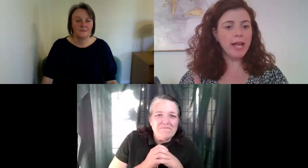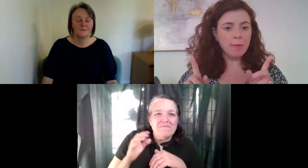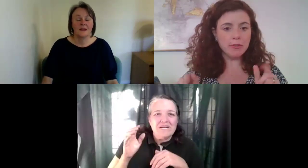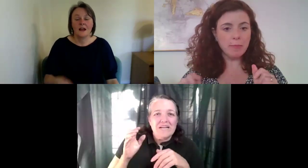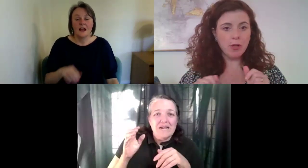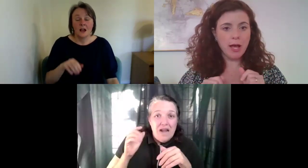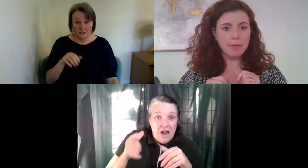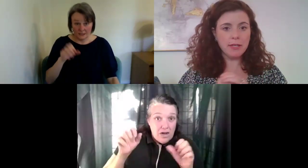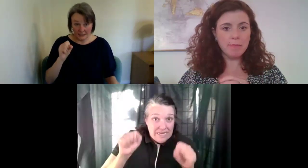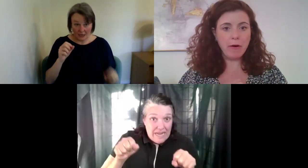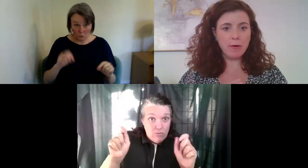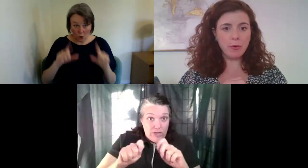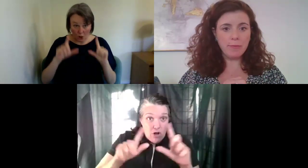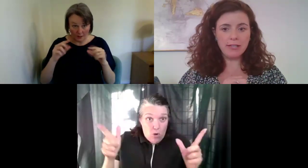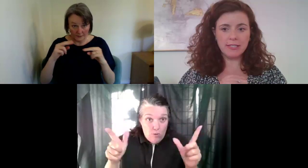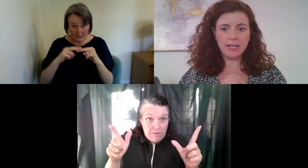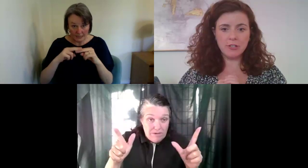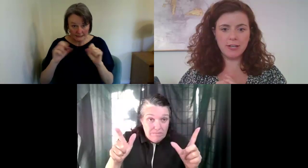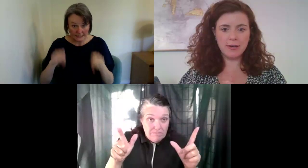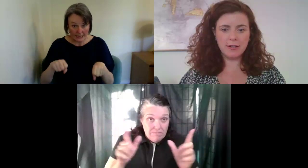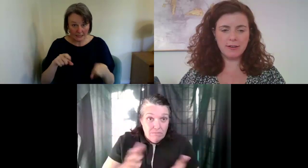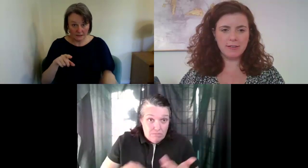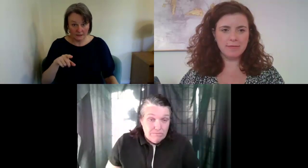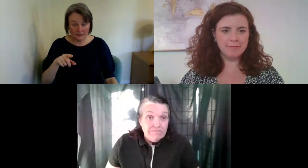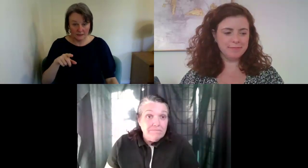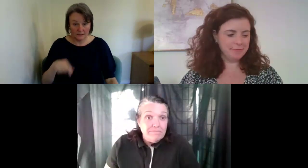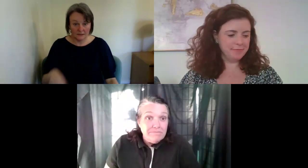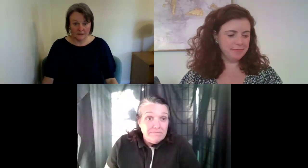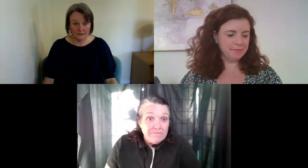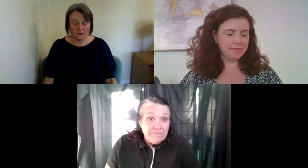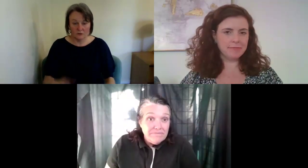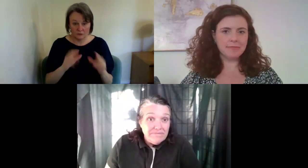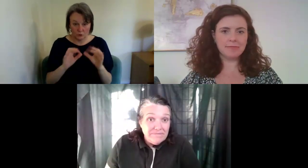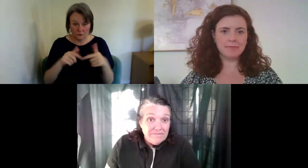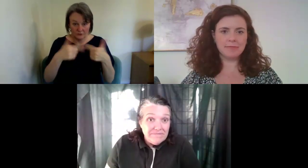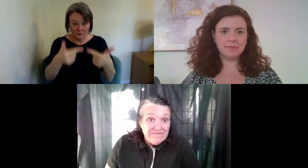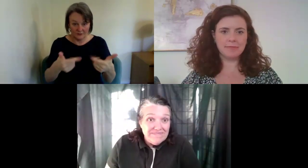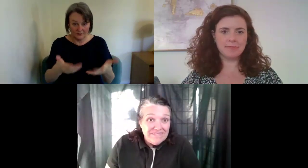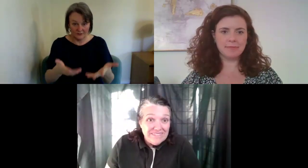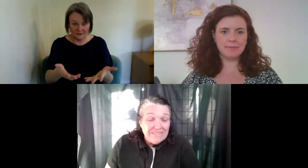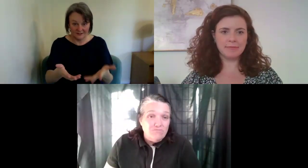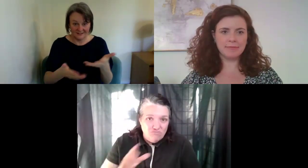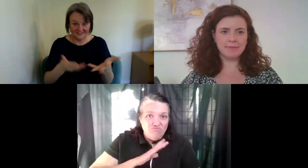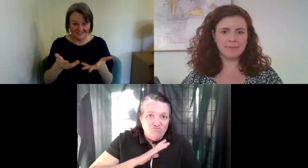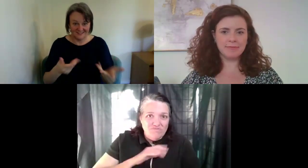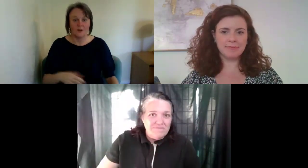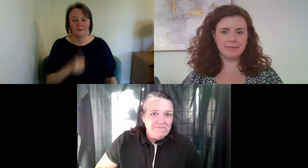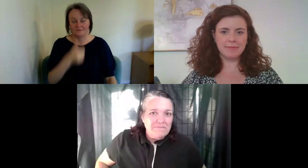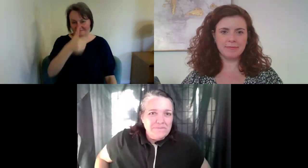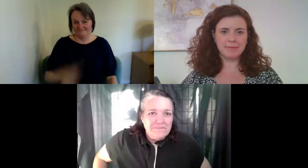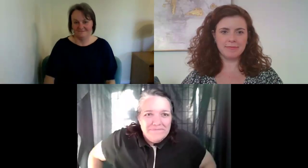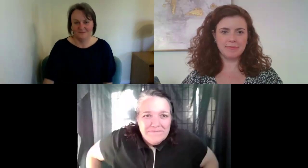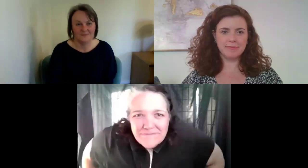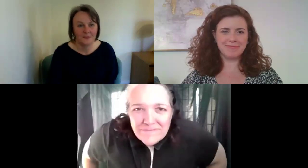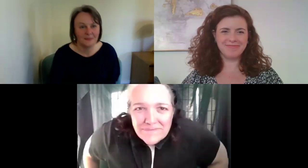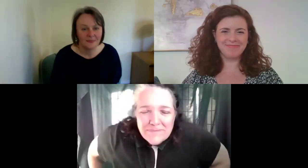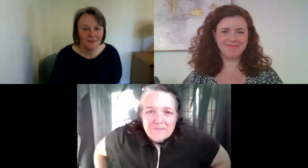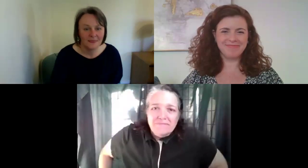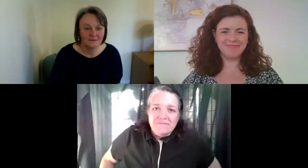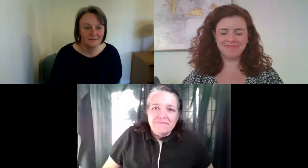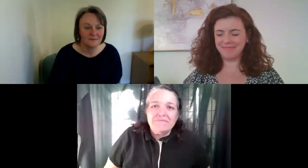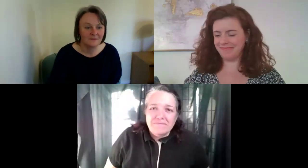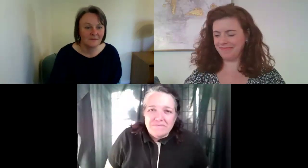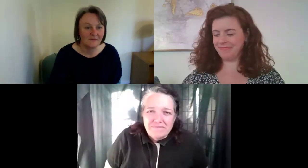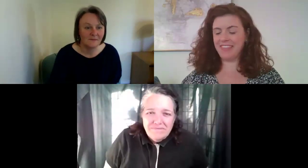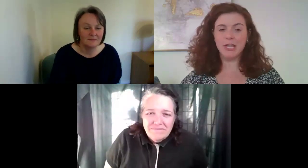we able to pull up the PowerPoint presentation?